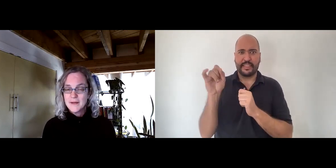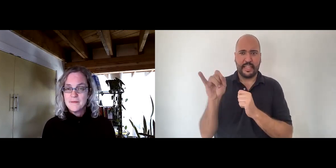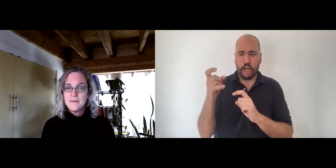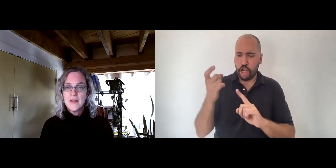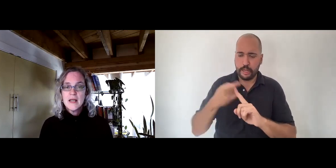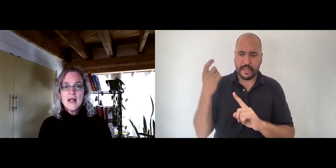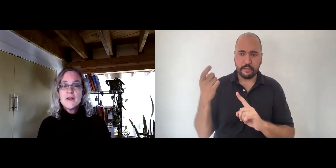There's a handful of states that don't just automatically give it to people with SSI.